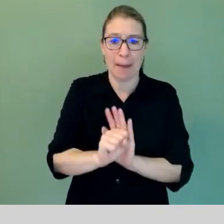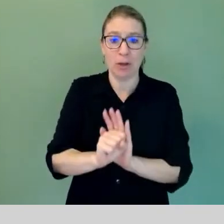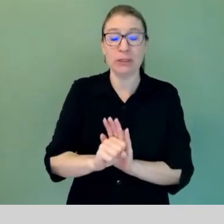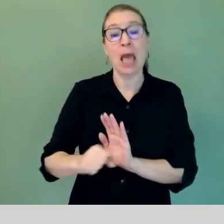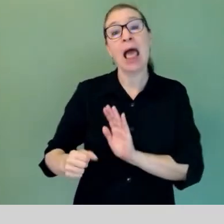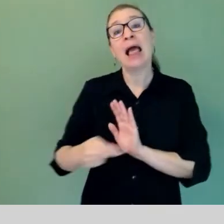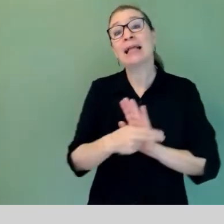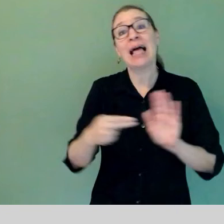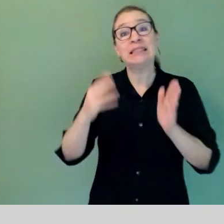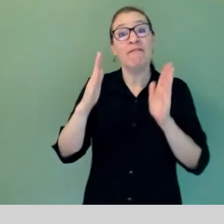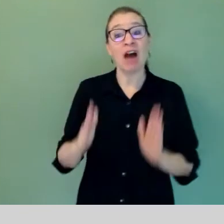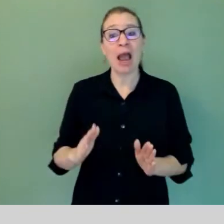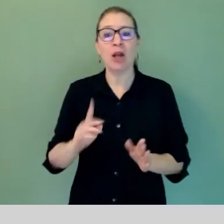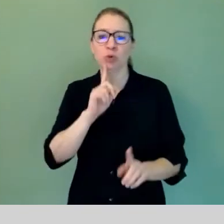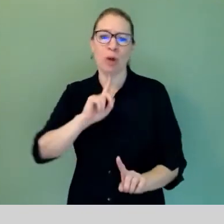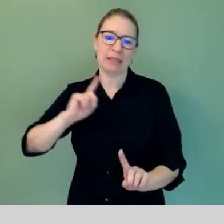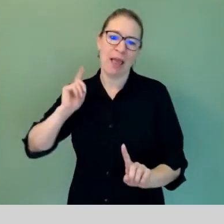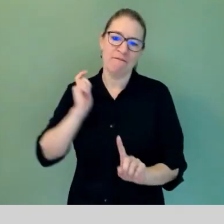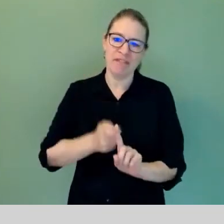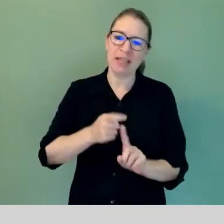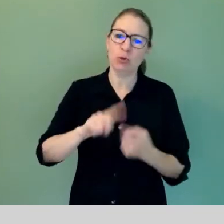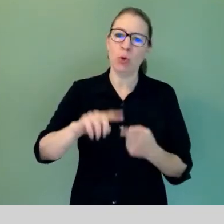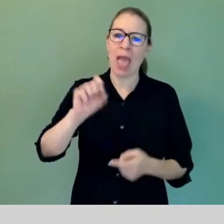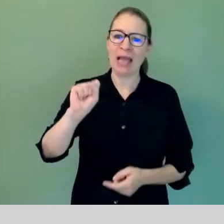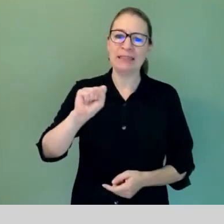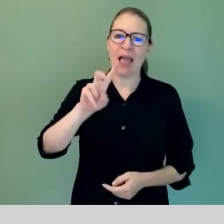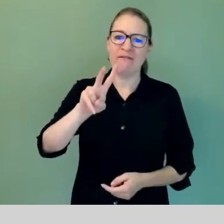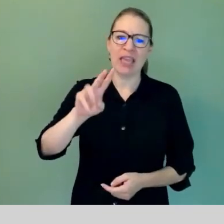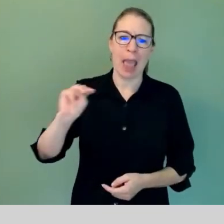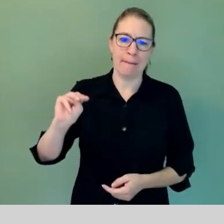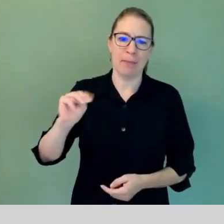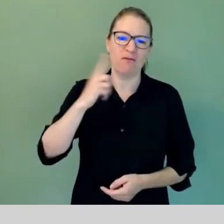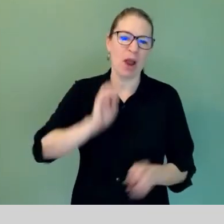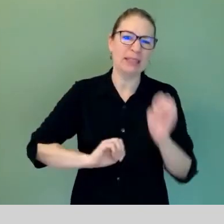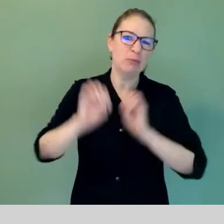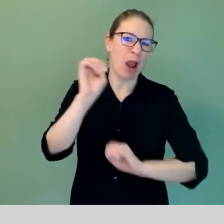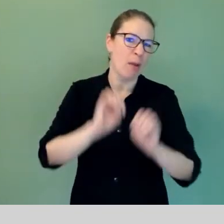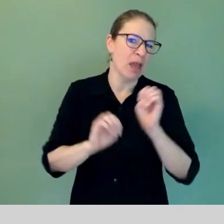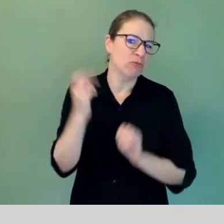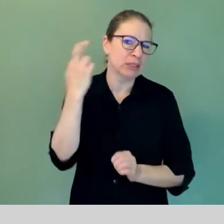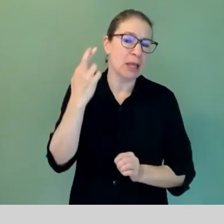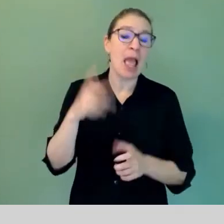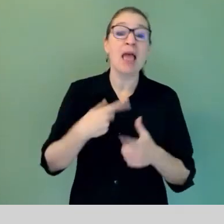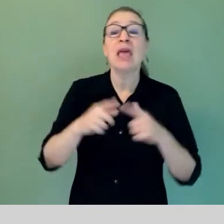The classifier backend was fixed to SVM as for this experiment purposes.